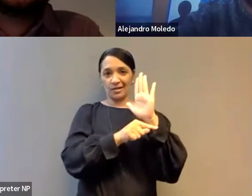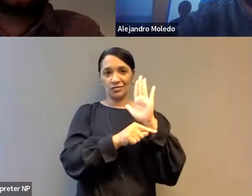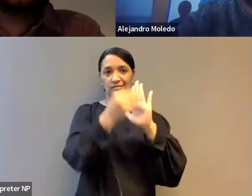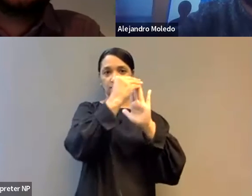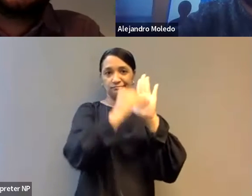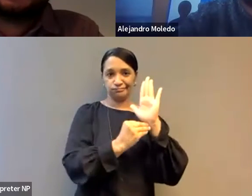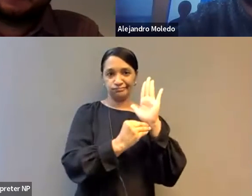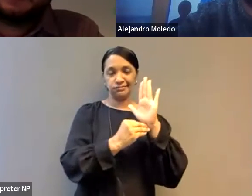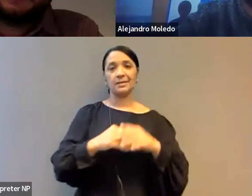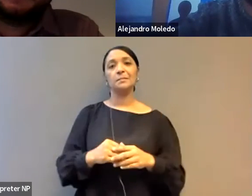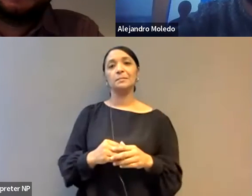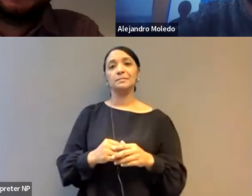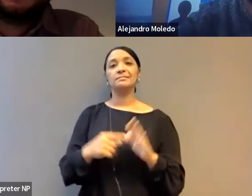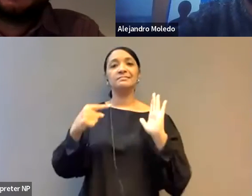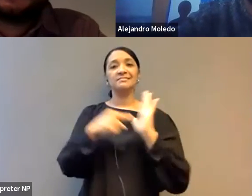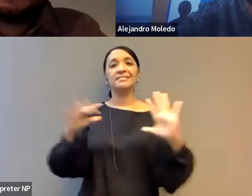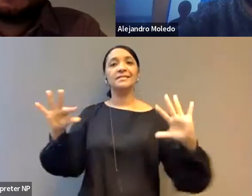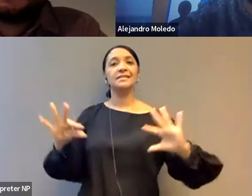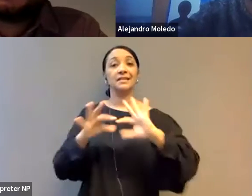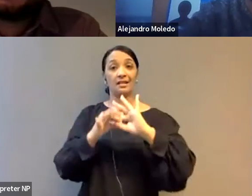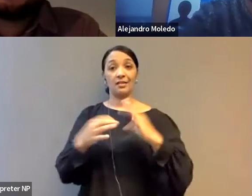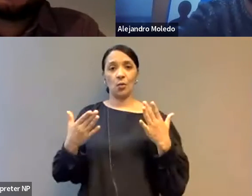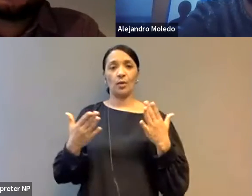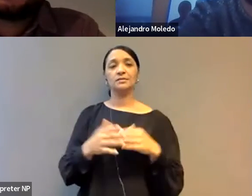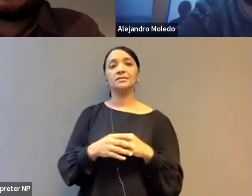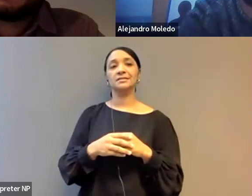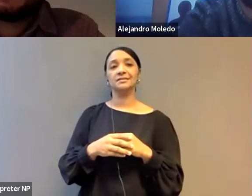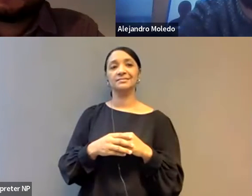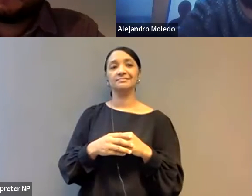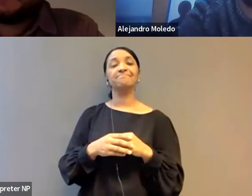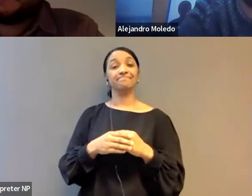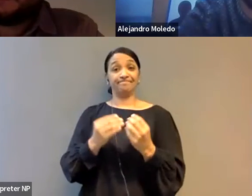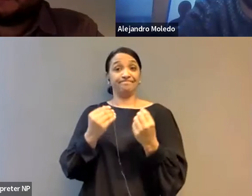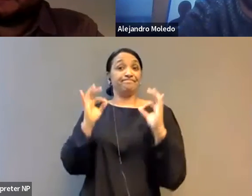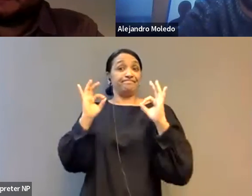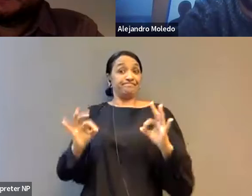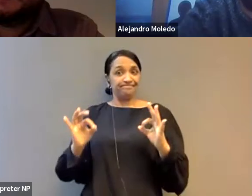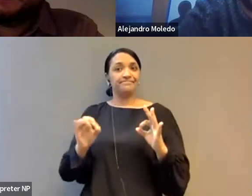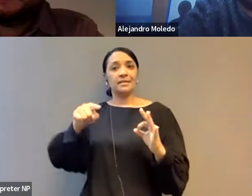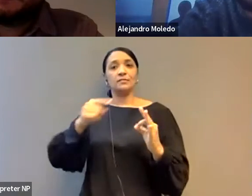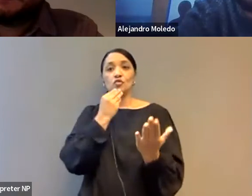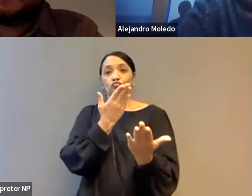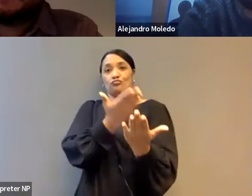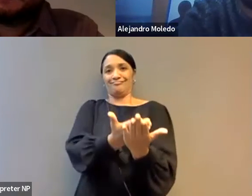which is the most immediate legislation that will apply directly.